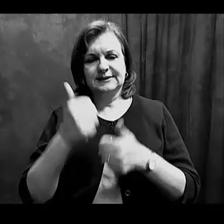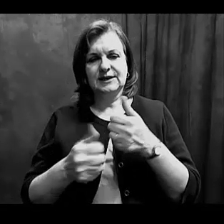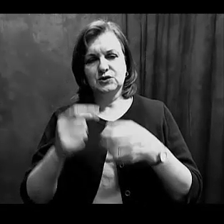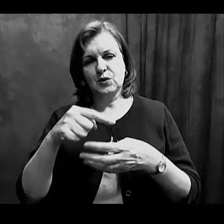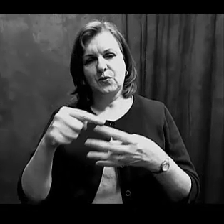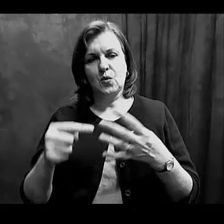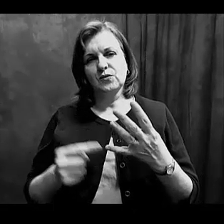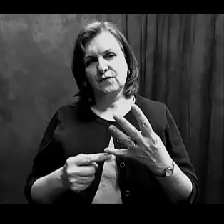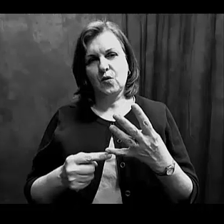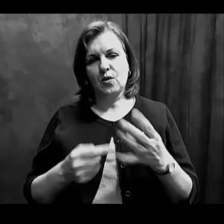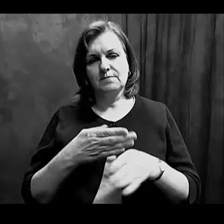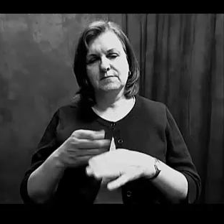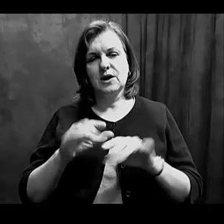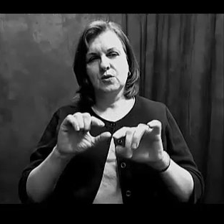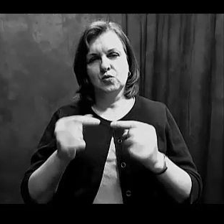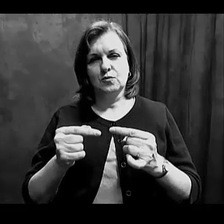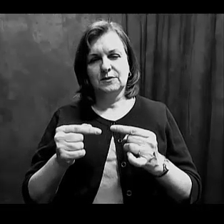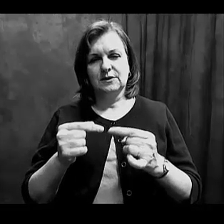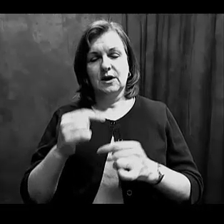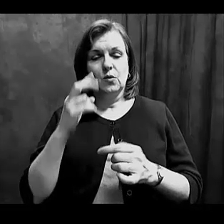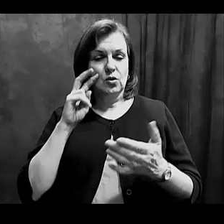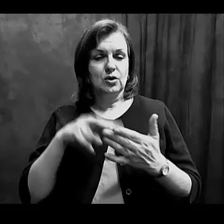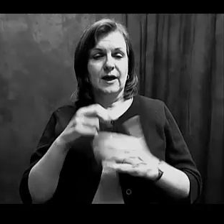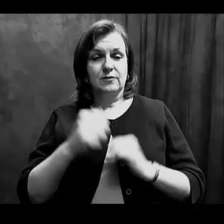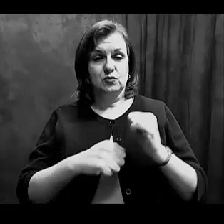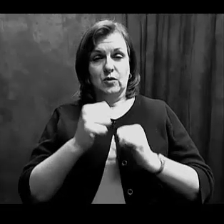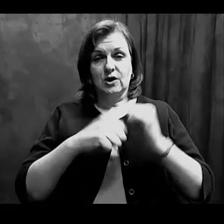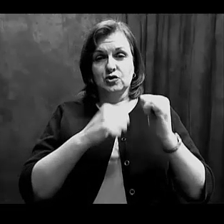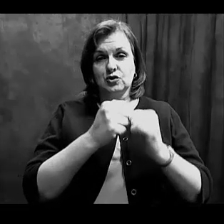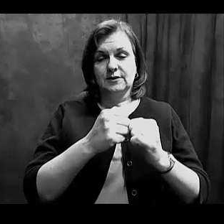of each of our 4 major classes of macromolecules